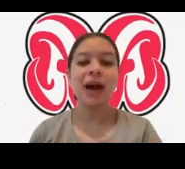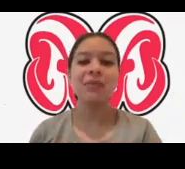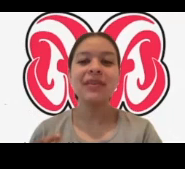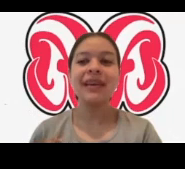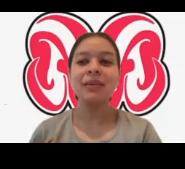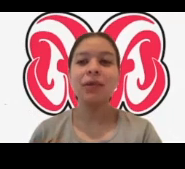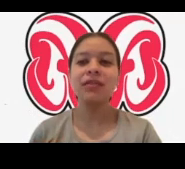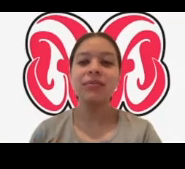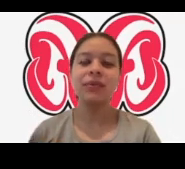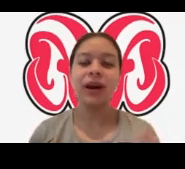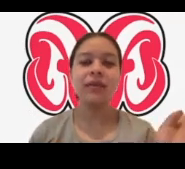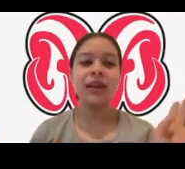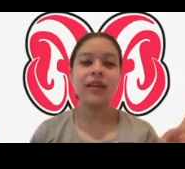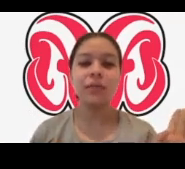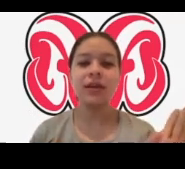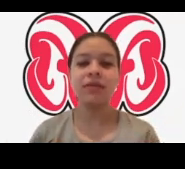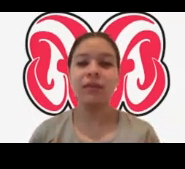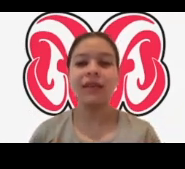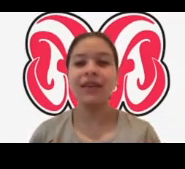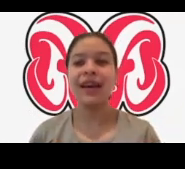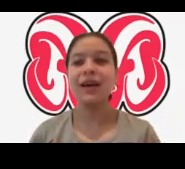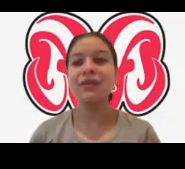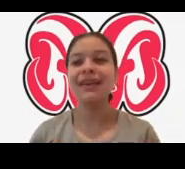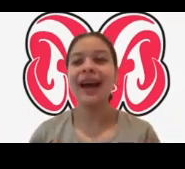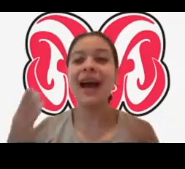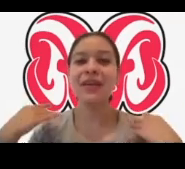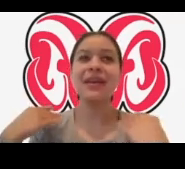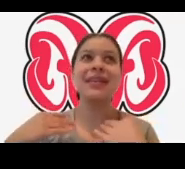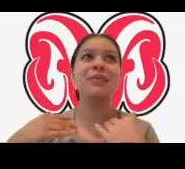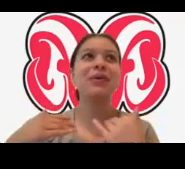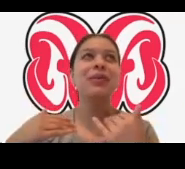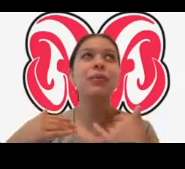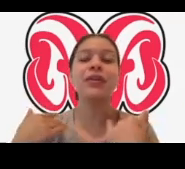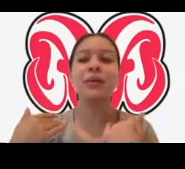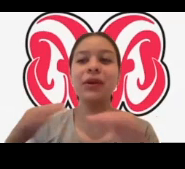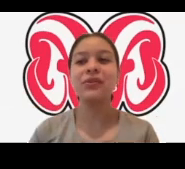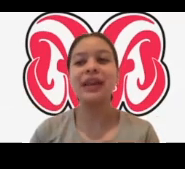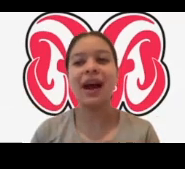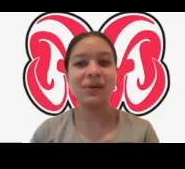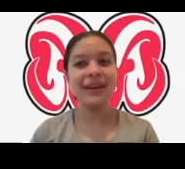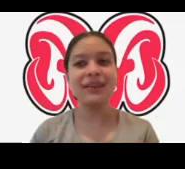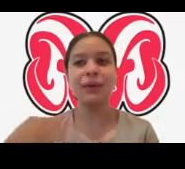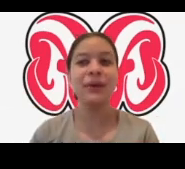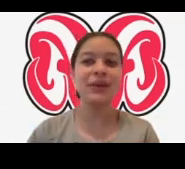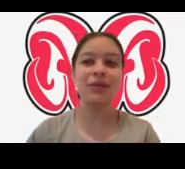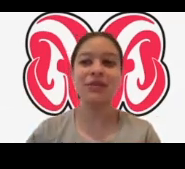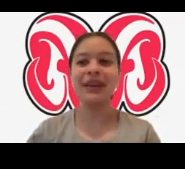I was like part of I was the ACP vice president and I was like, I thought that the work that we're doing now is what we were going to be doing.